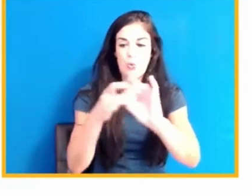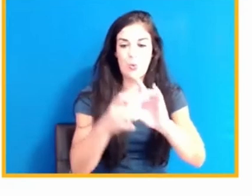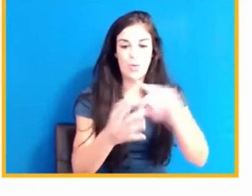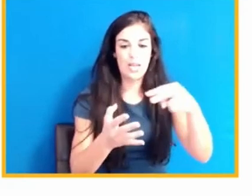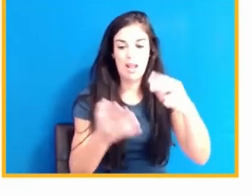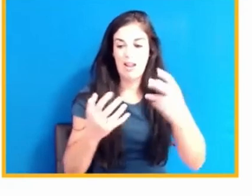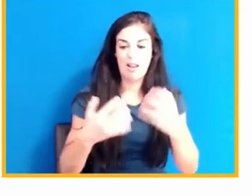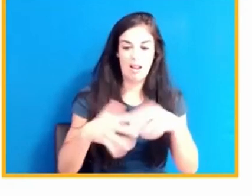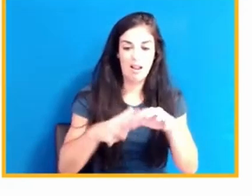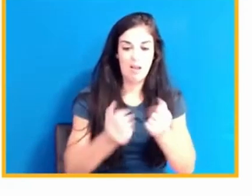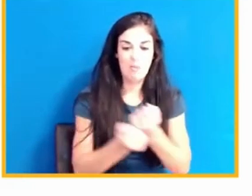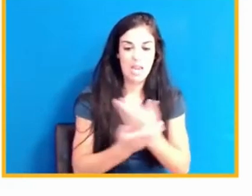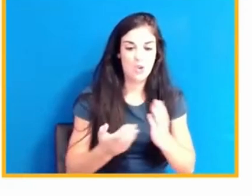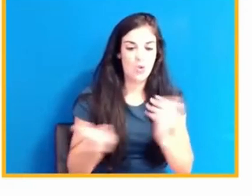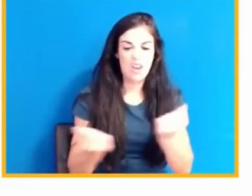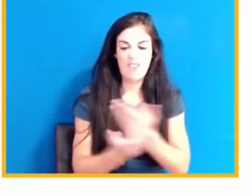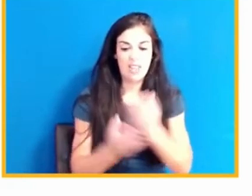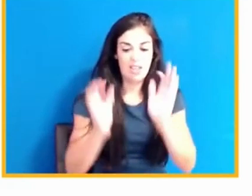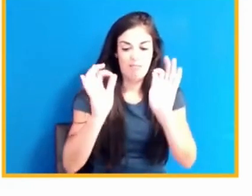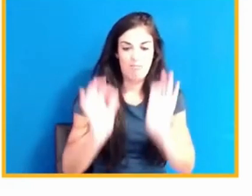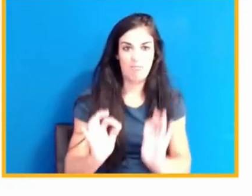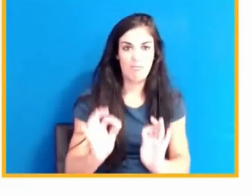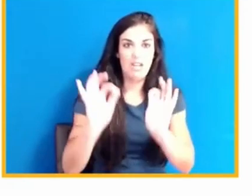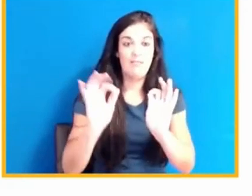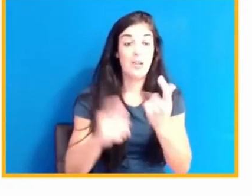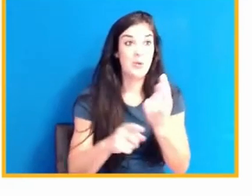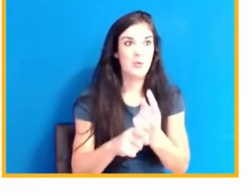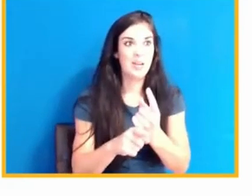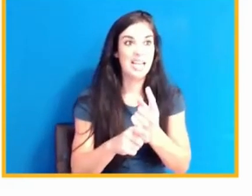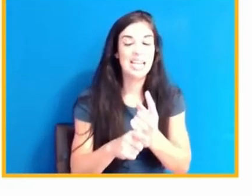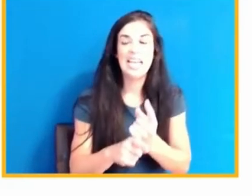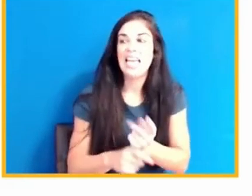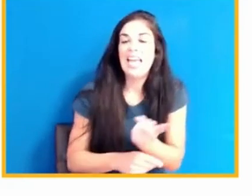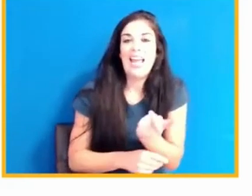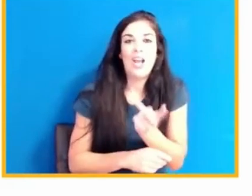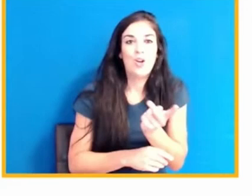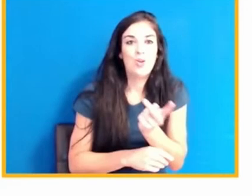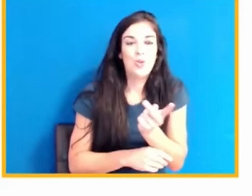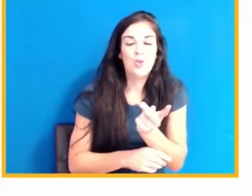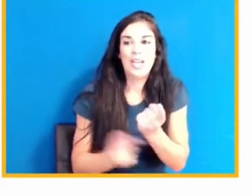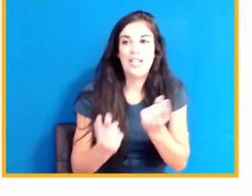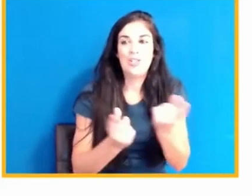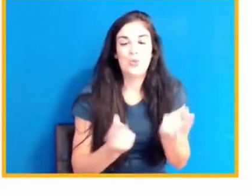kind of like blends together, right? When you guys were doing your